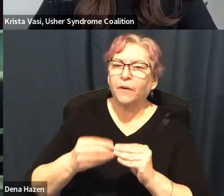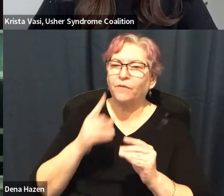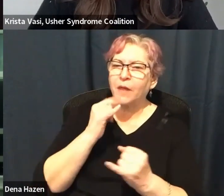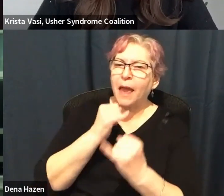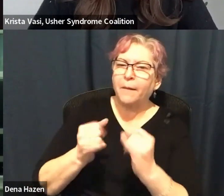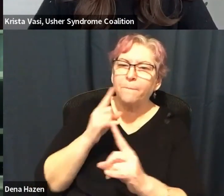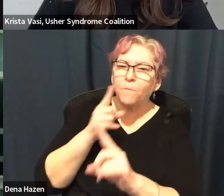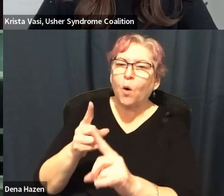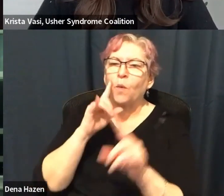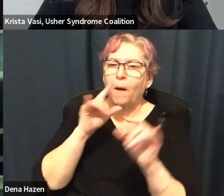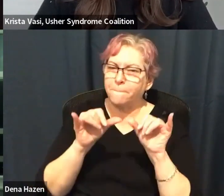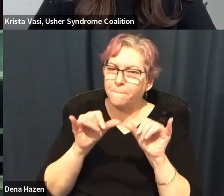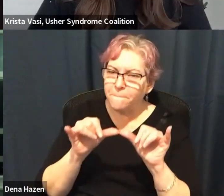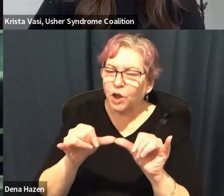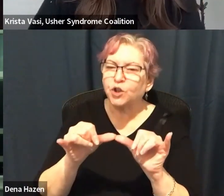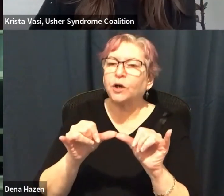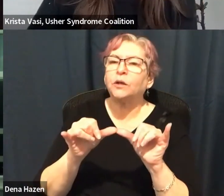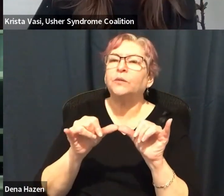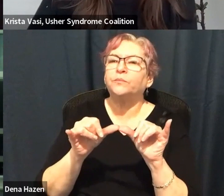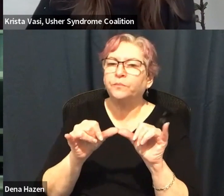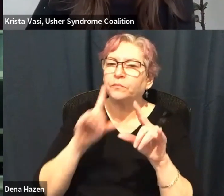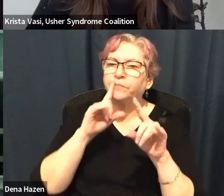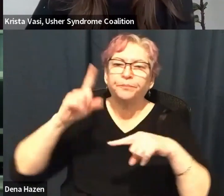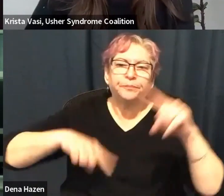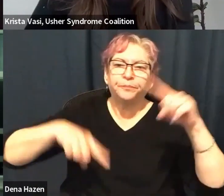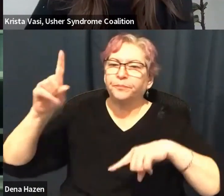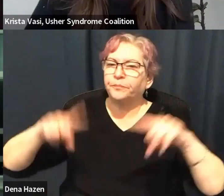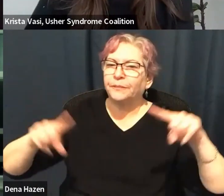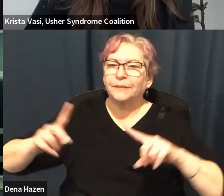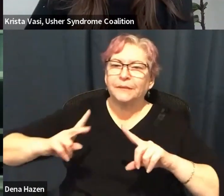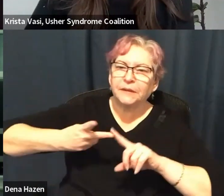measure a whole range of secondary endpoints